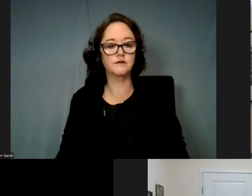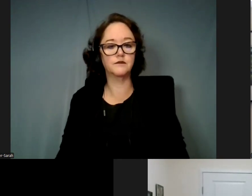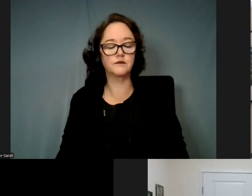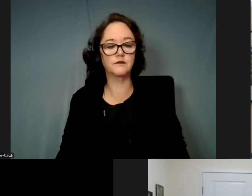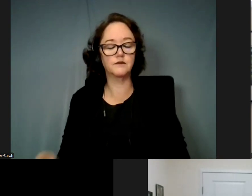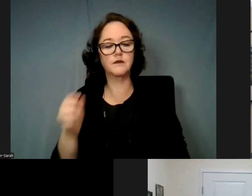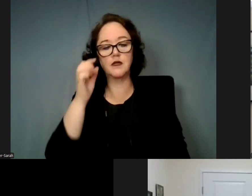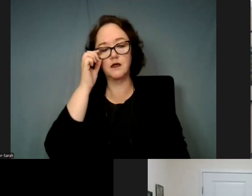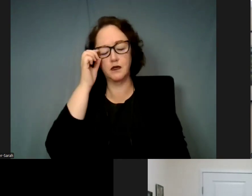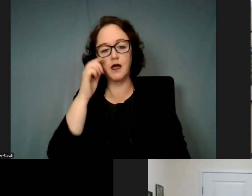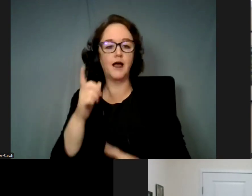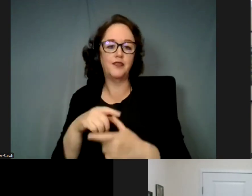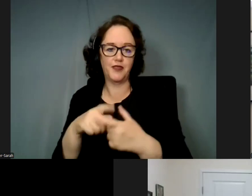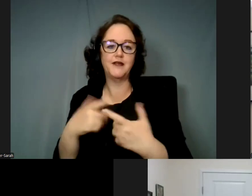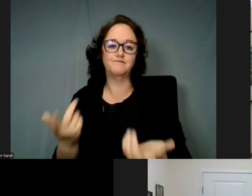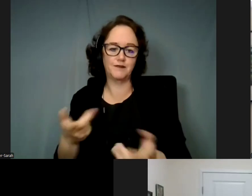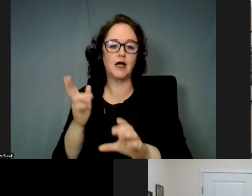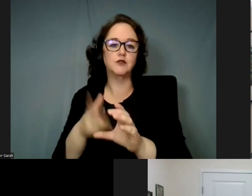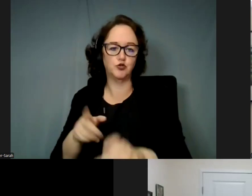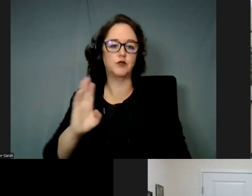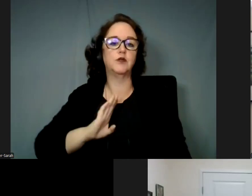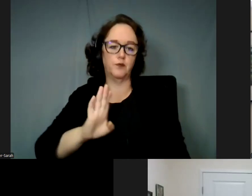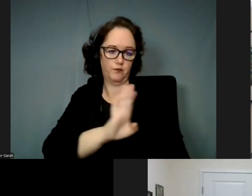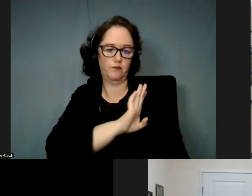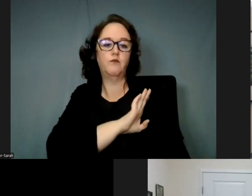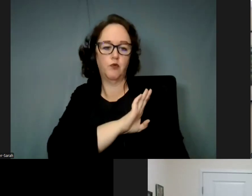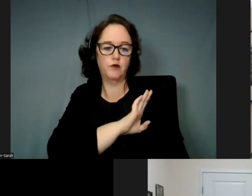Rights Ohio, which is Ohio's Protection and Advocacy